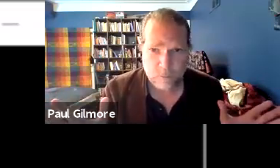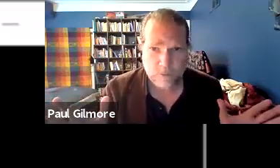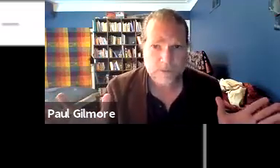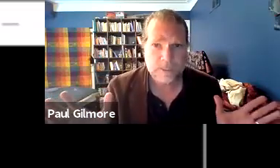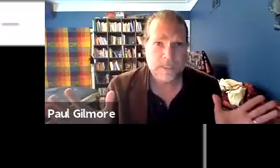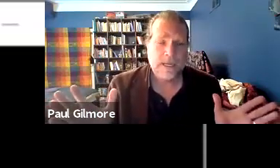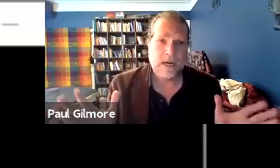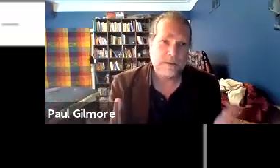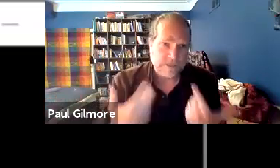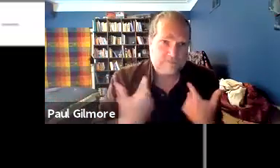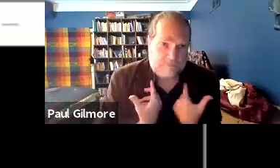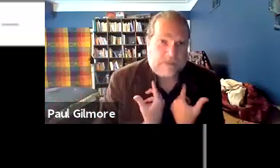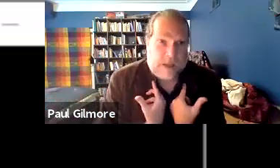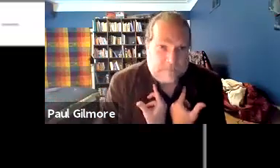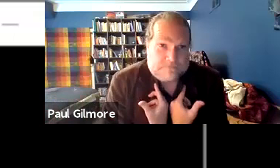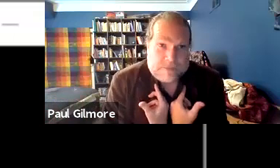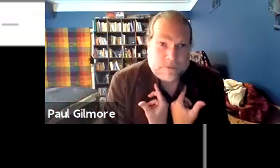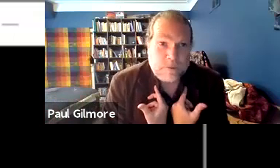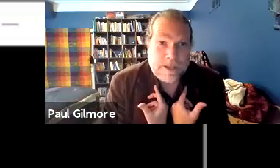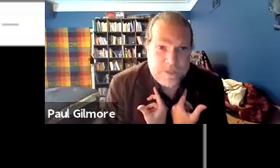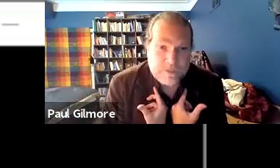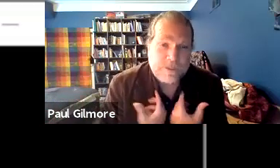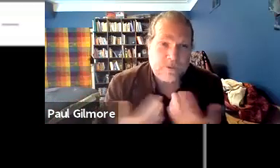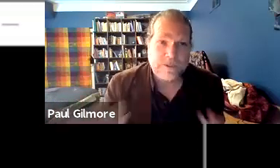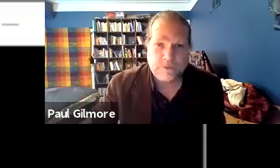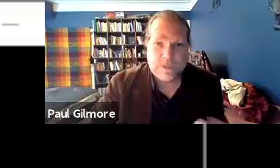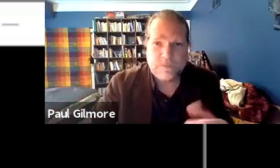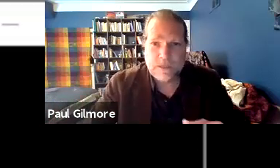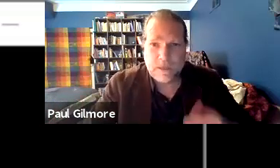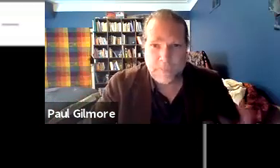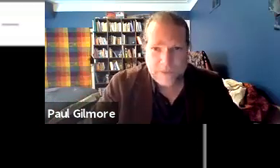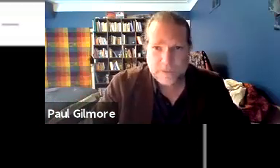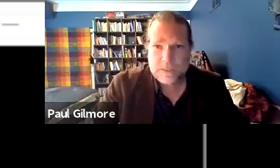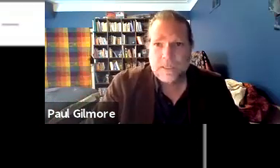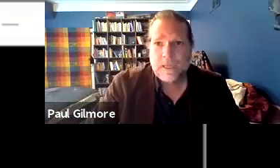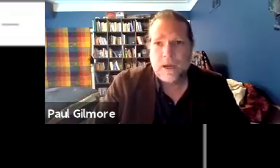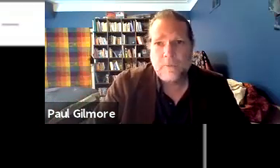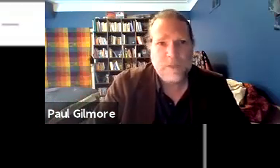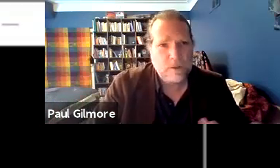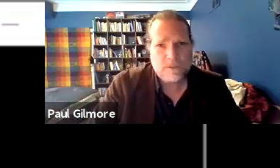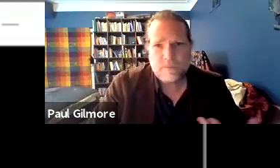important. And I, you know, it's what I do, and so I know something about it. But also,